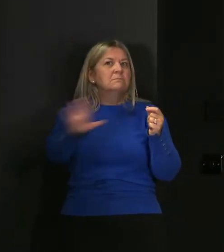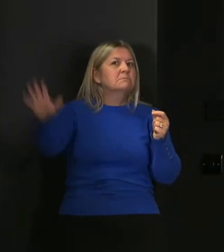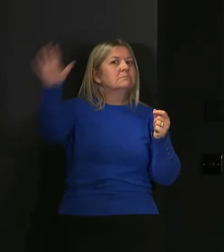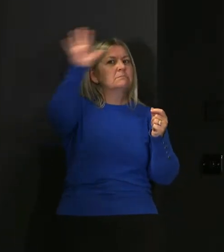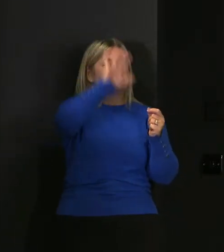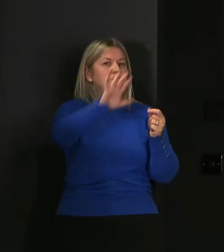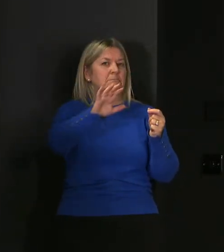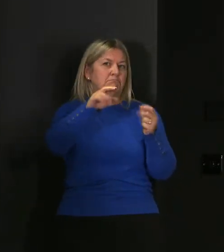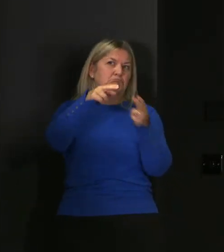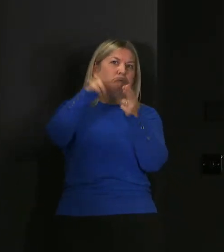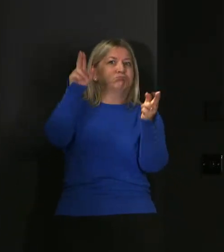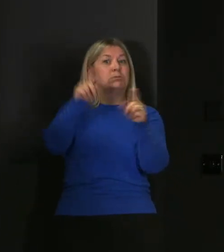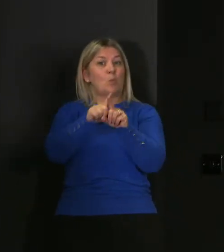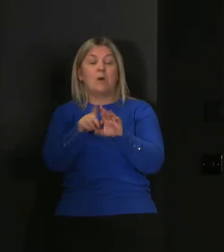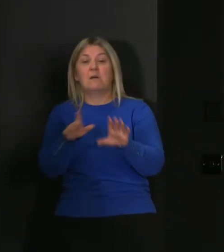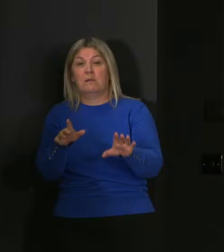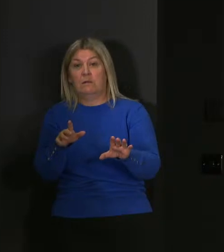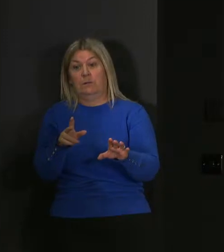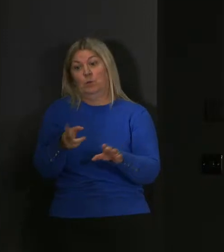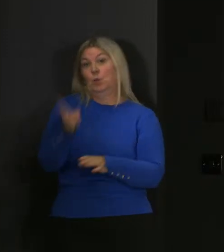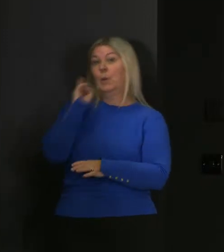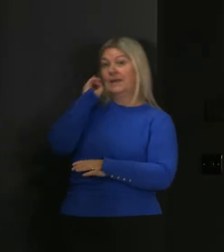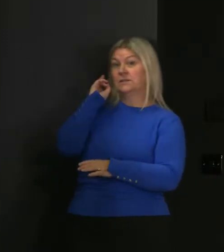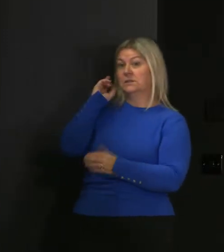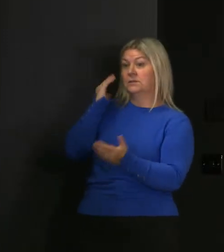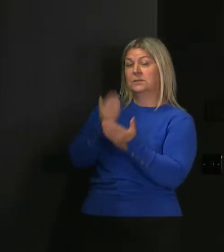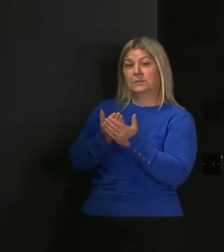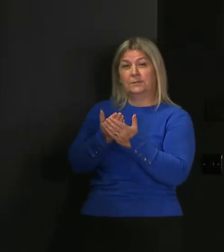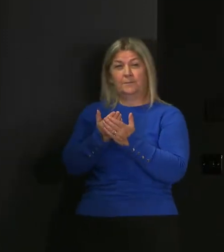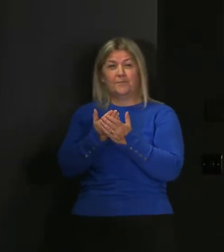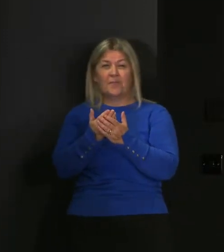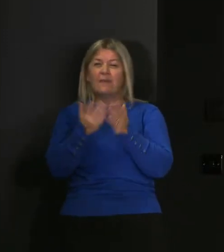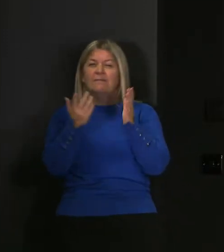areas as well because over the last two weeks the National Incident Management team has been meeting